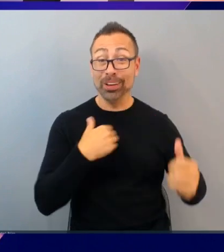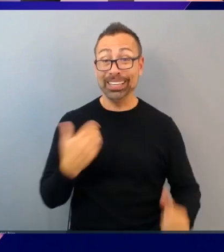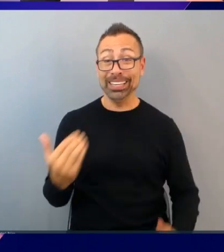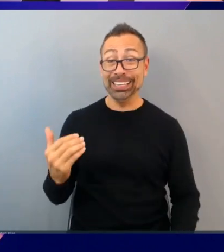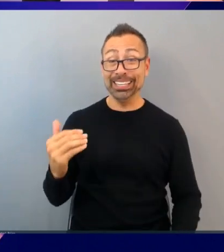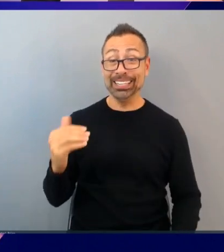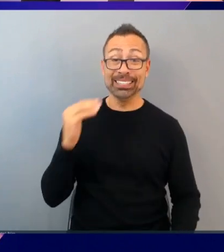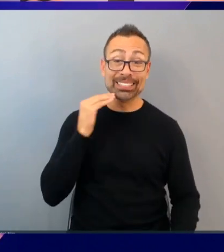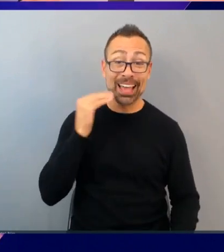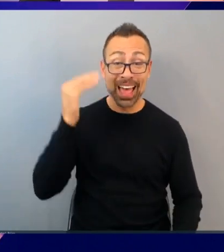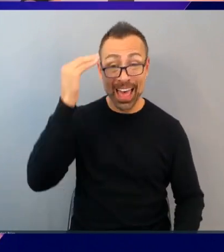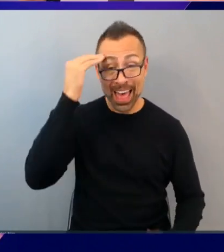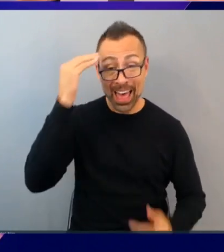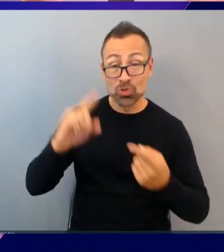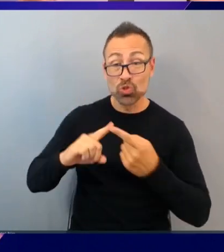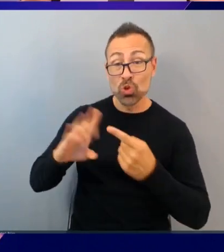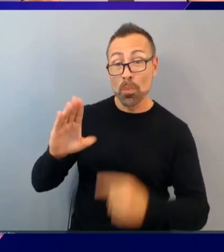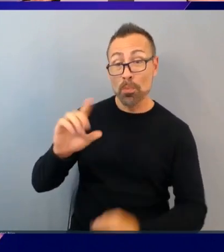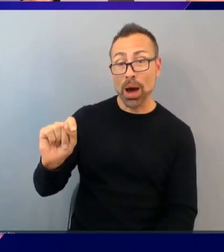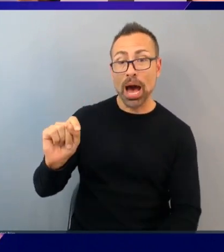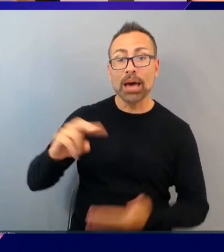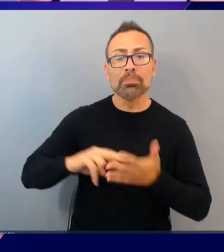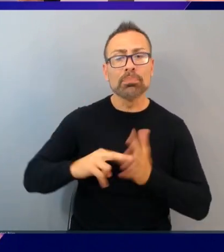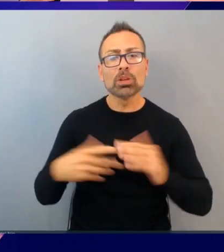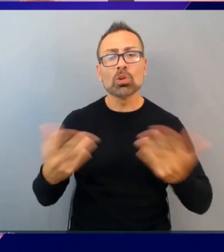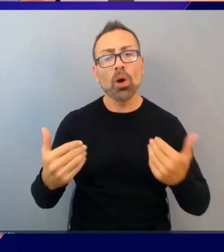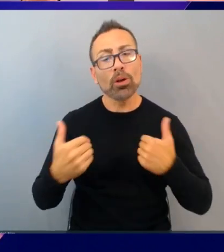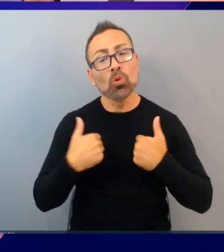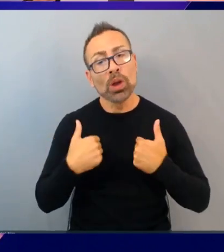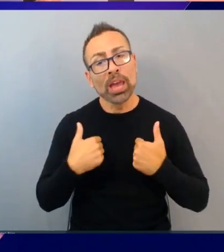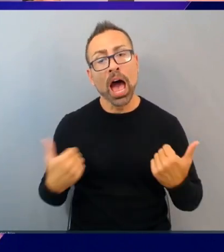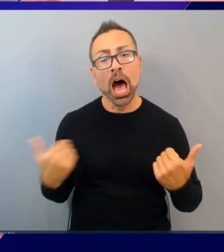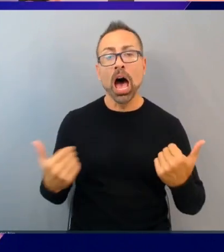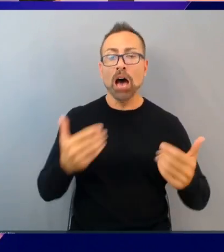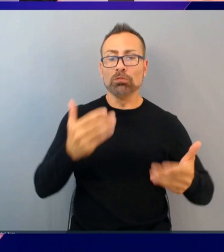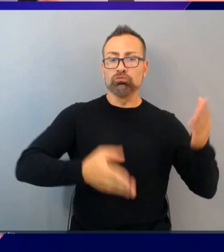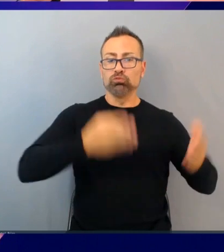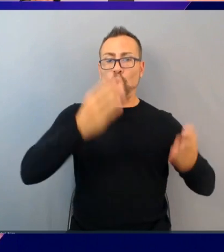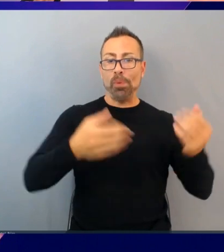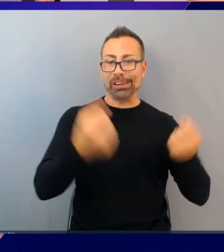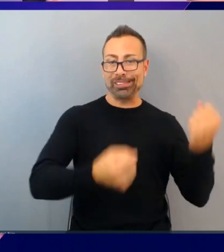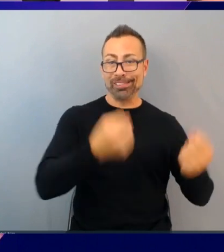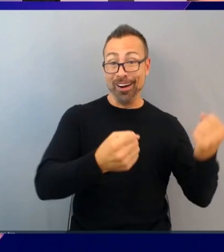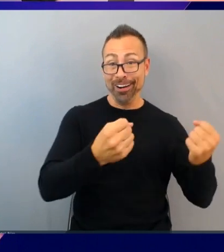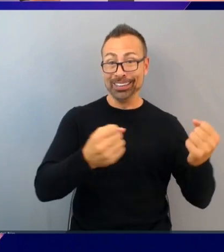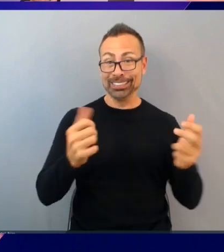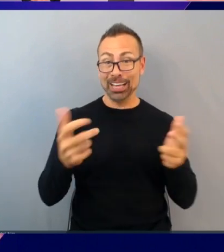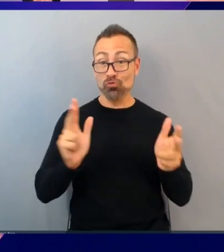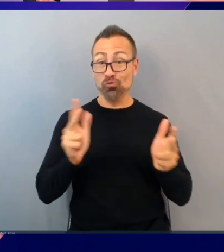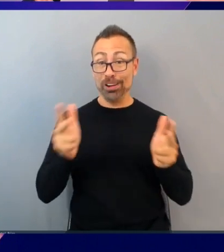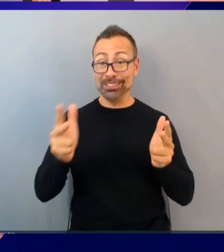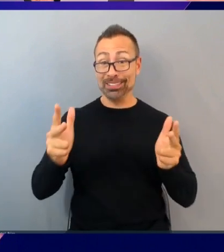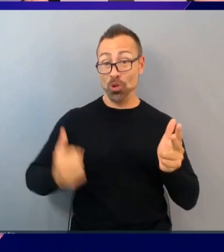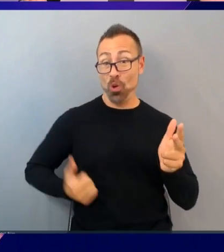acting as qualifiers. And then at the end of each month, our top 16 pros go to a live race on twitchtv.aws.